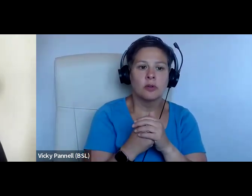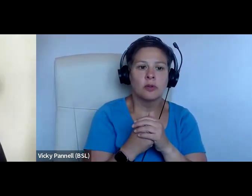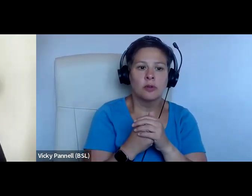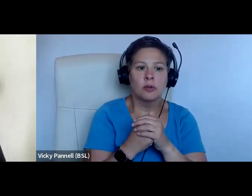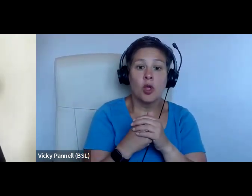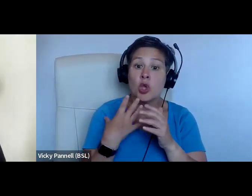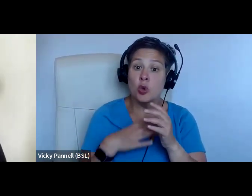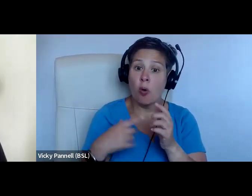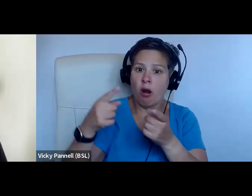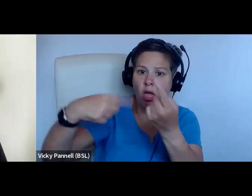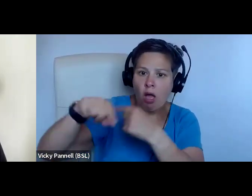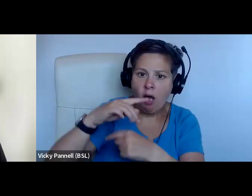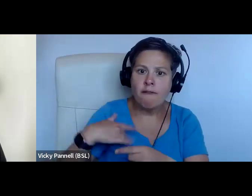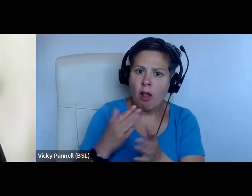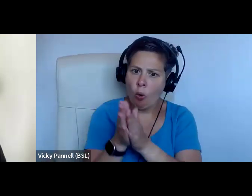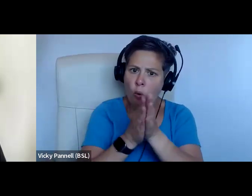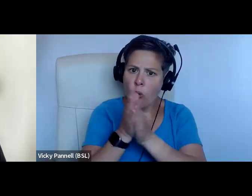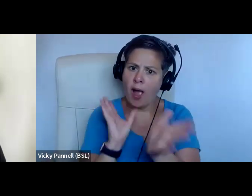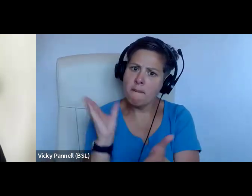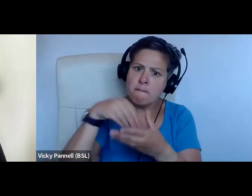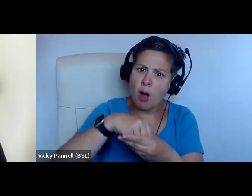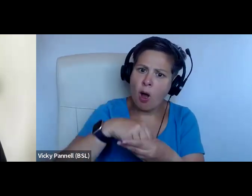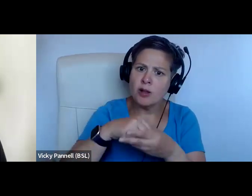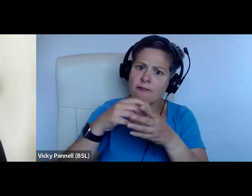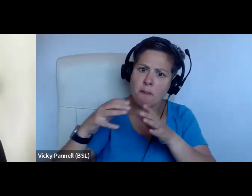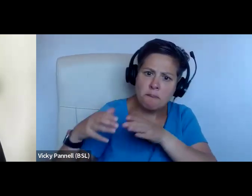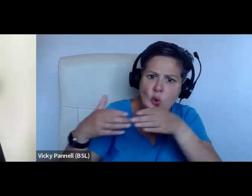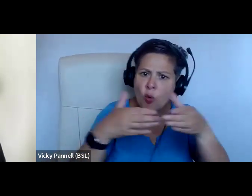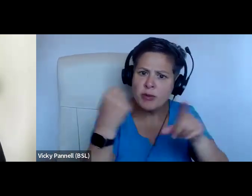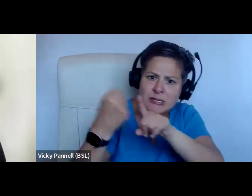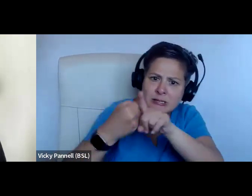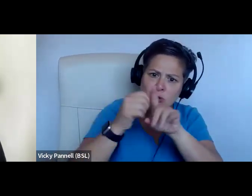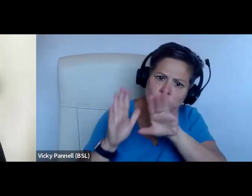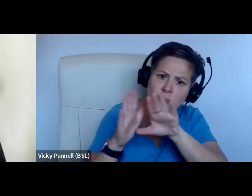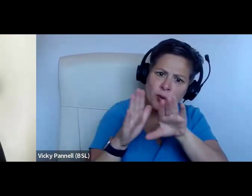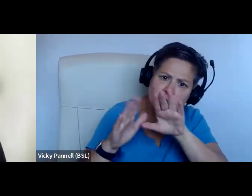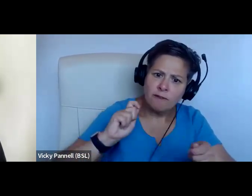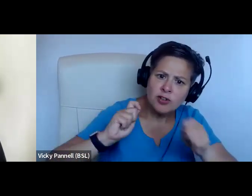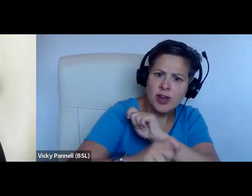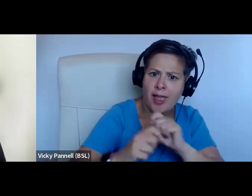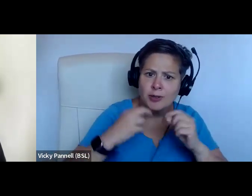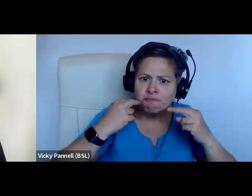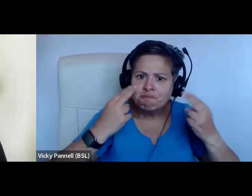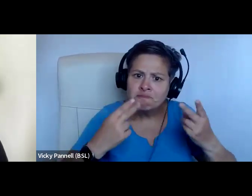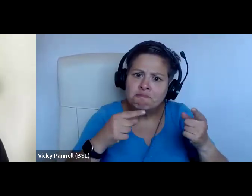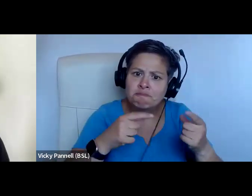if you're campaigning, what you might do is you might make a recommendation that you don't think is going